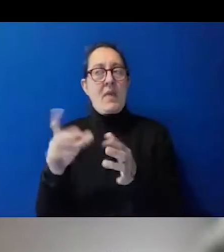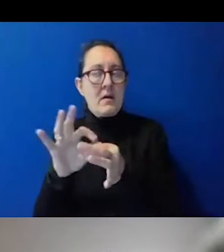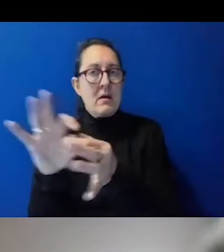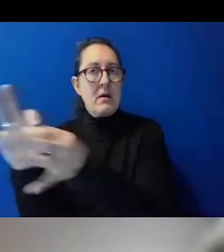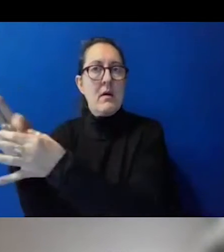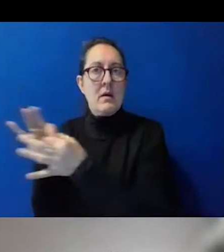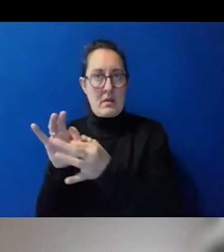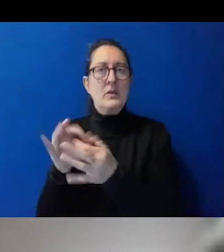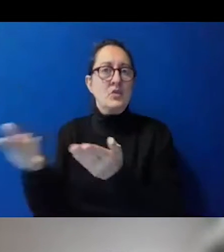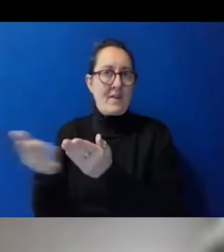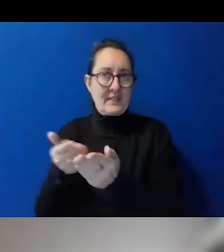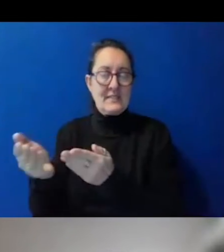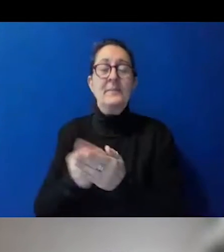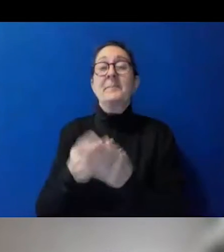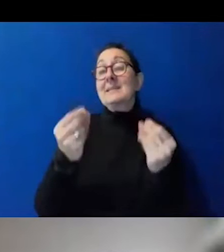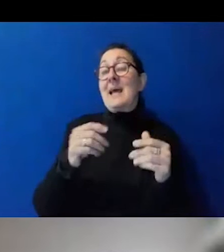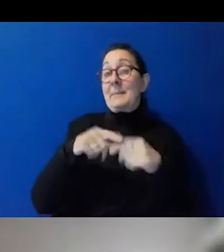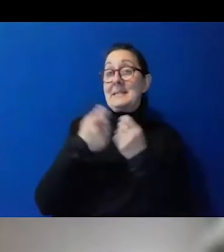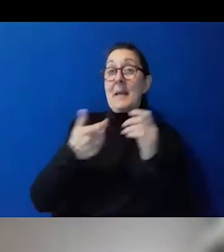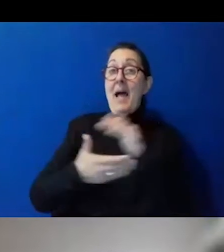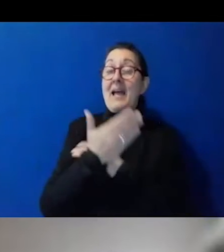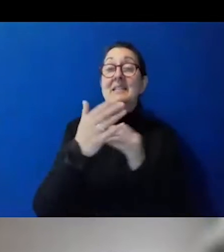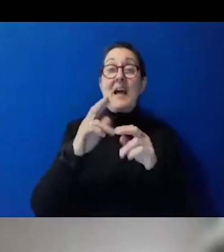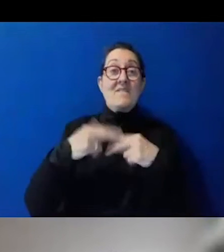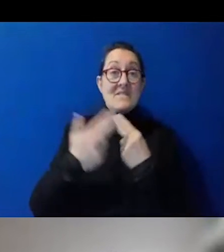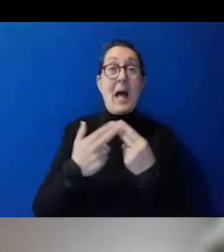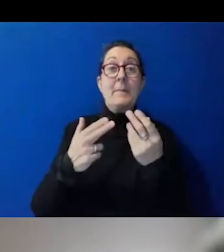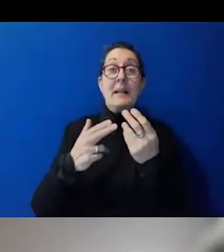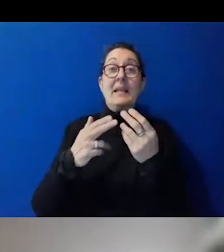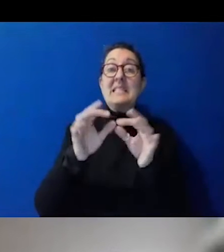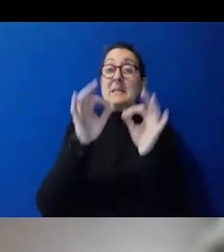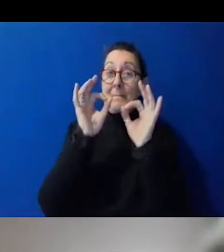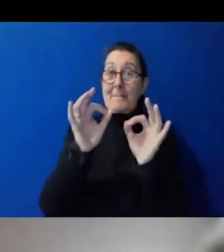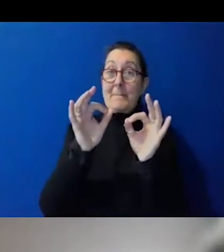have a specialist domestic violence unit there are staff within that unit who are actually